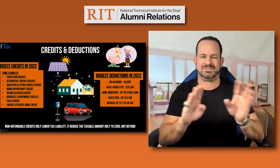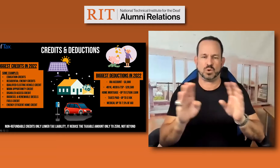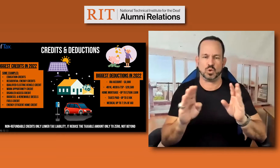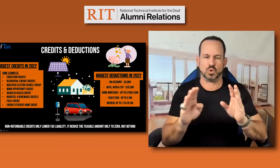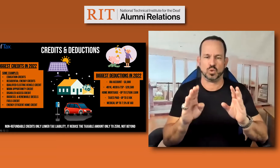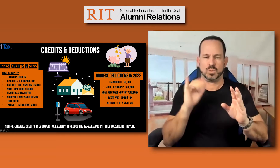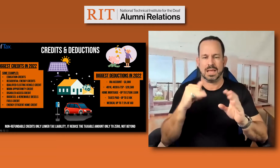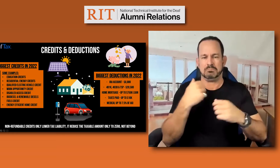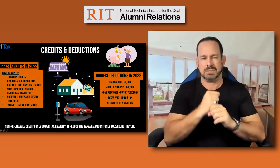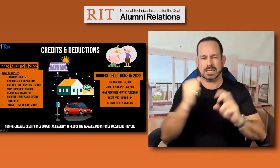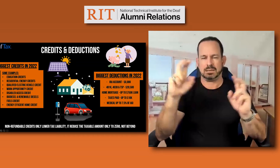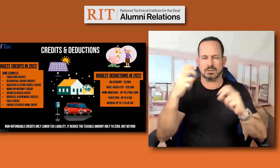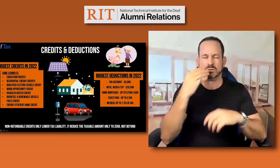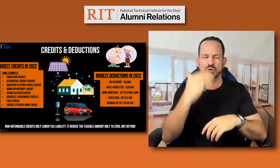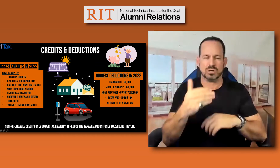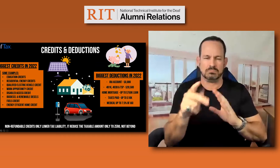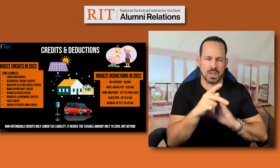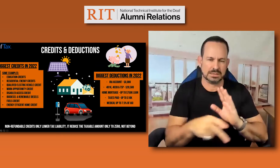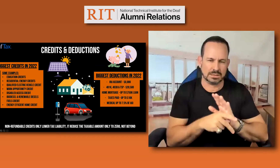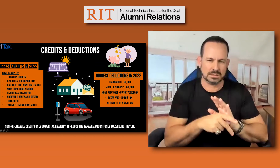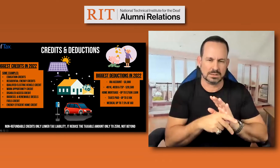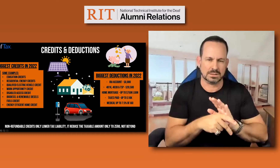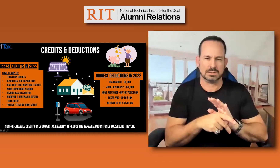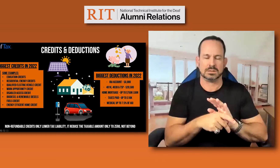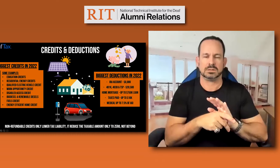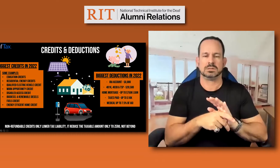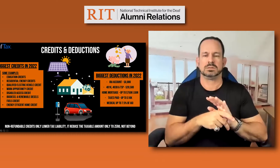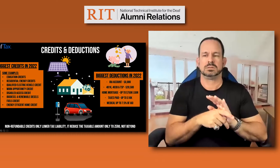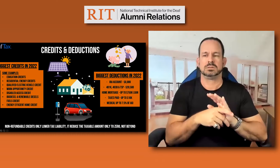This is a credit to incentivize specific behavior